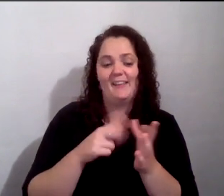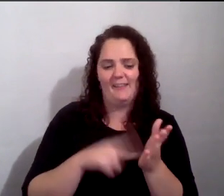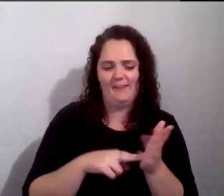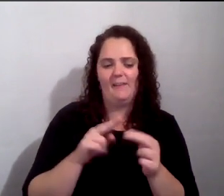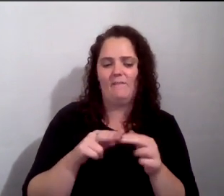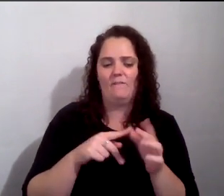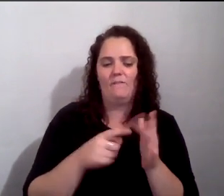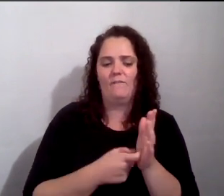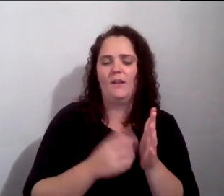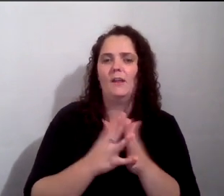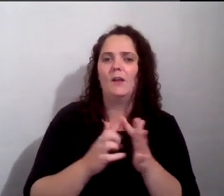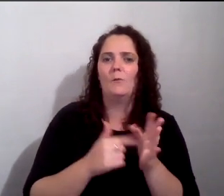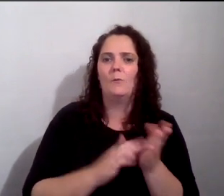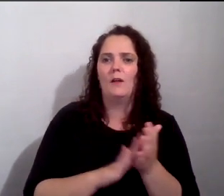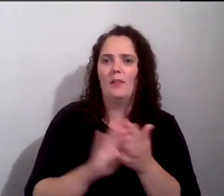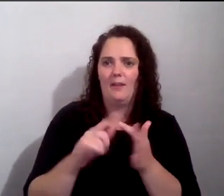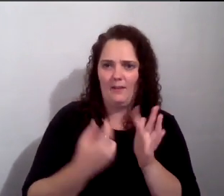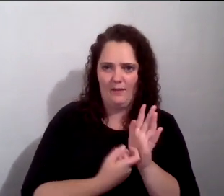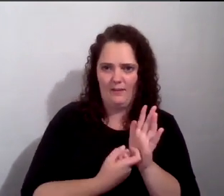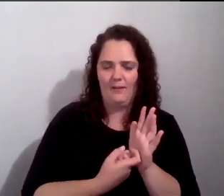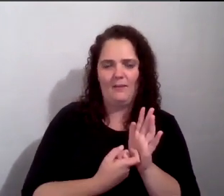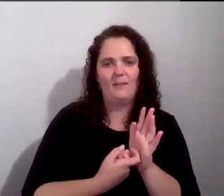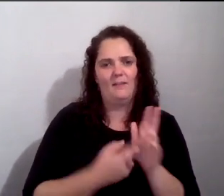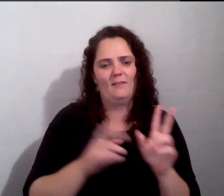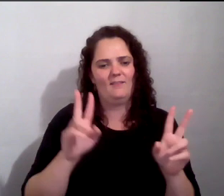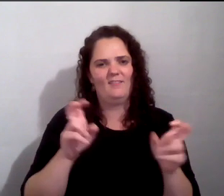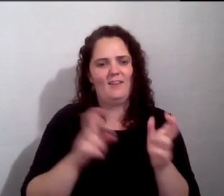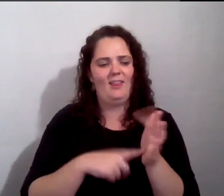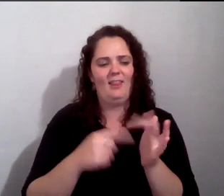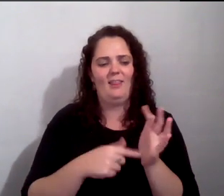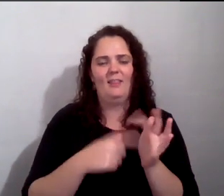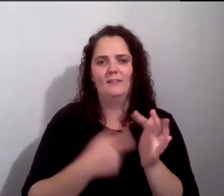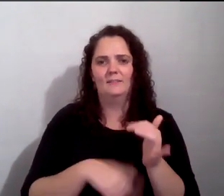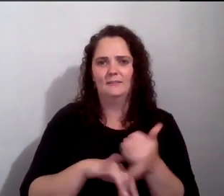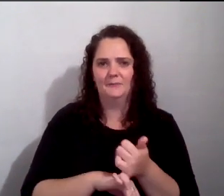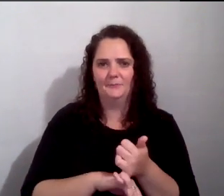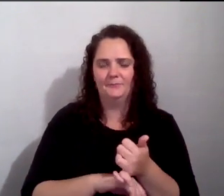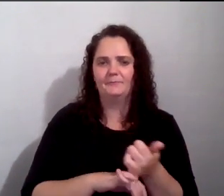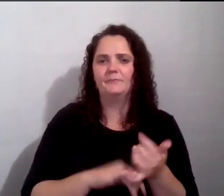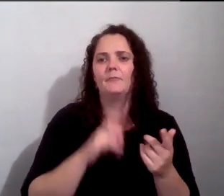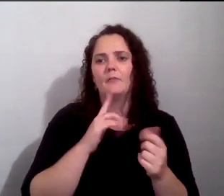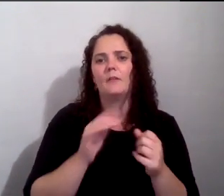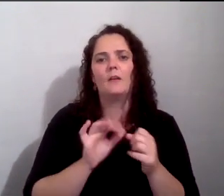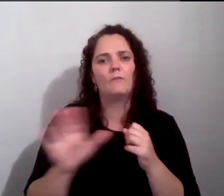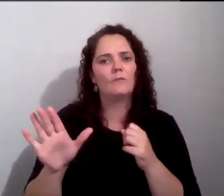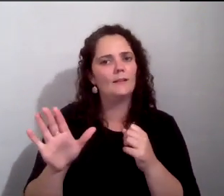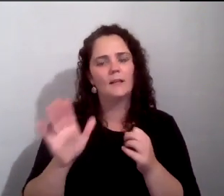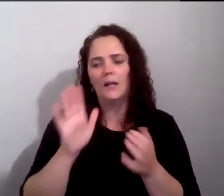incredible collection of letters gives us a really great insight into Fairweather's process and communication with